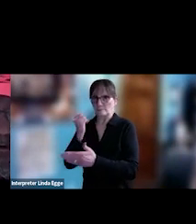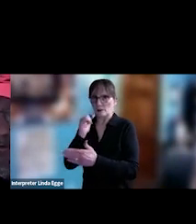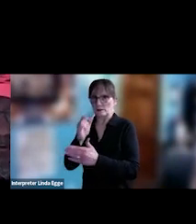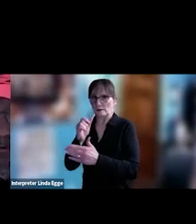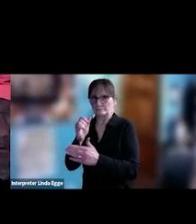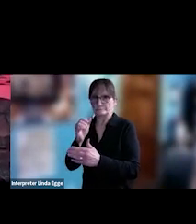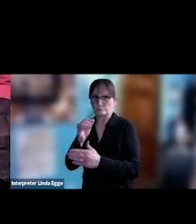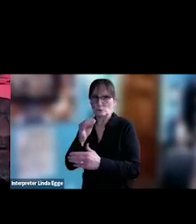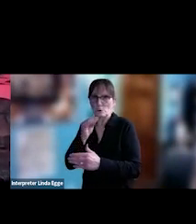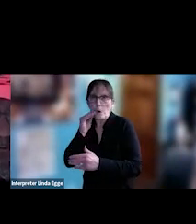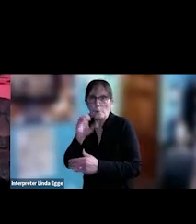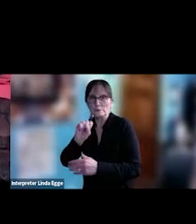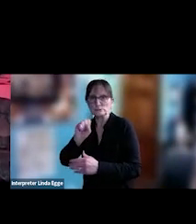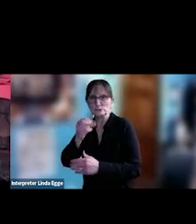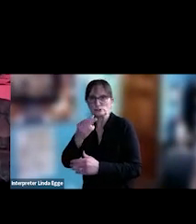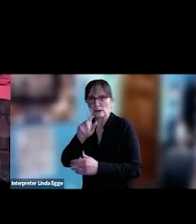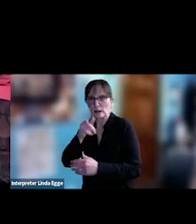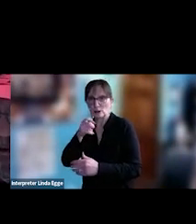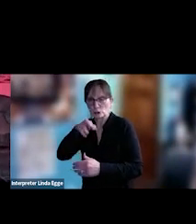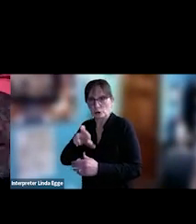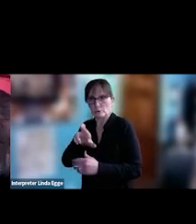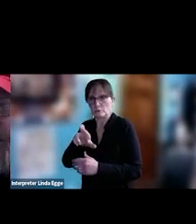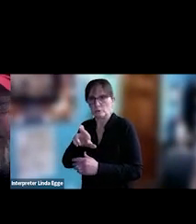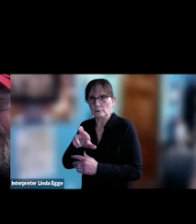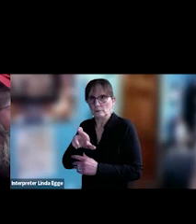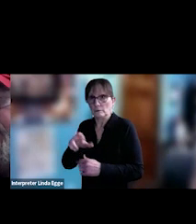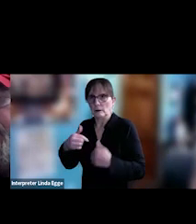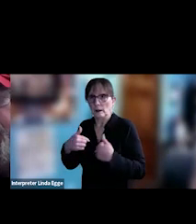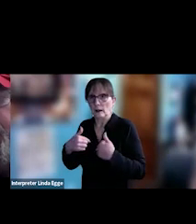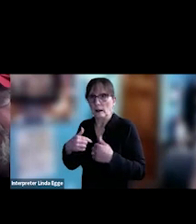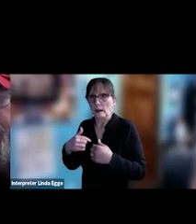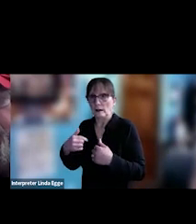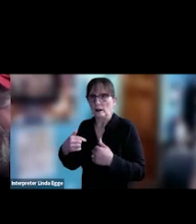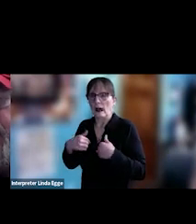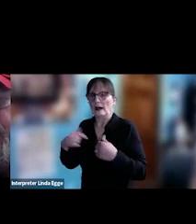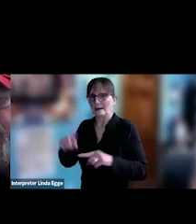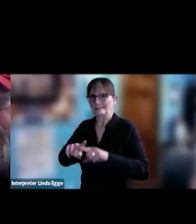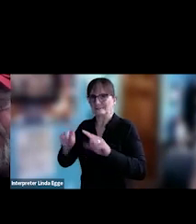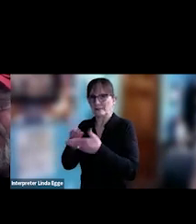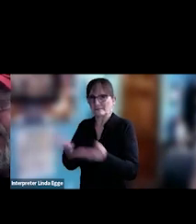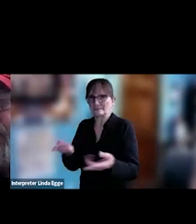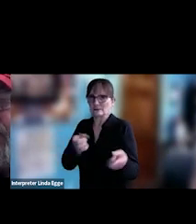I mean, you know, I had, you know, I had different things going on with my boy,